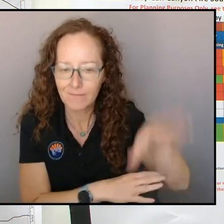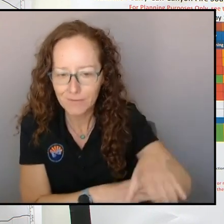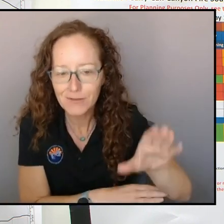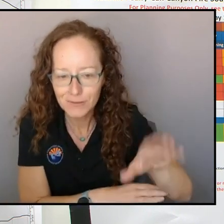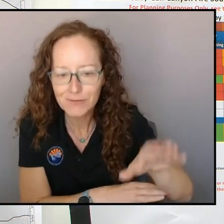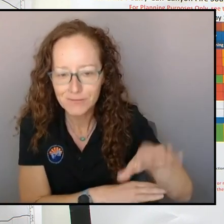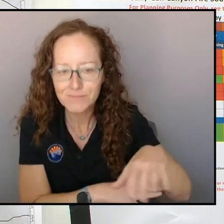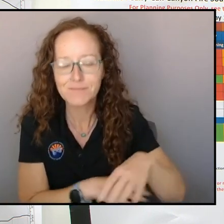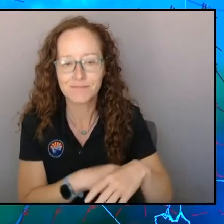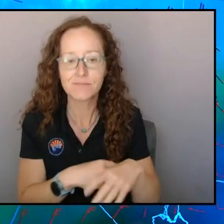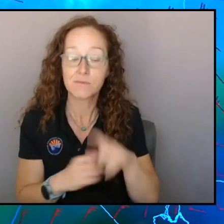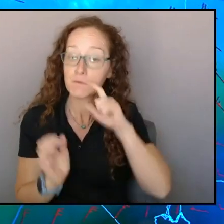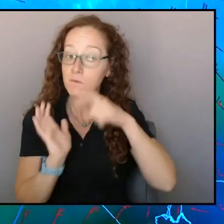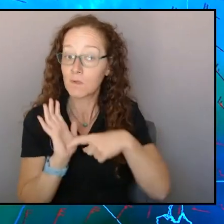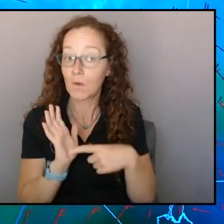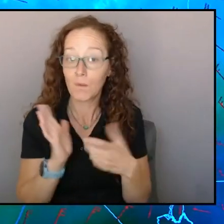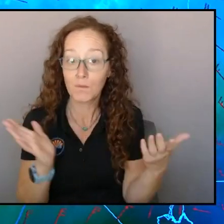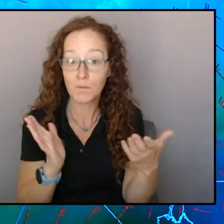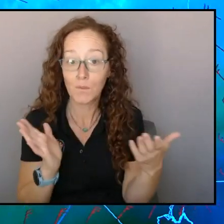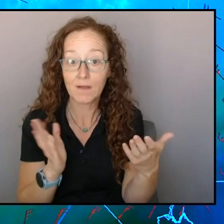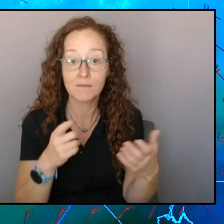to note though is: you'll see here we've got this green again